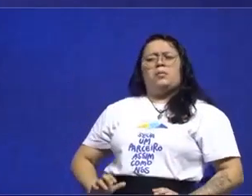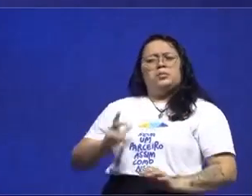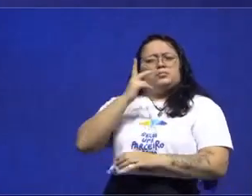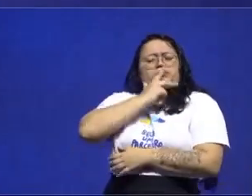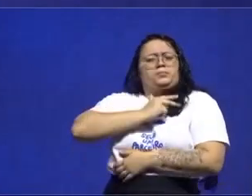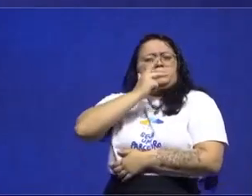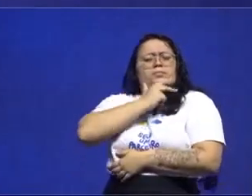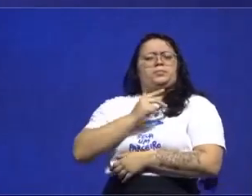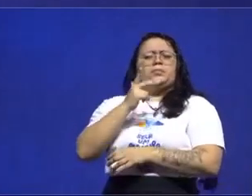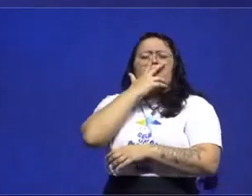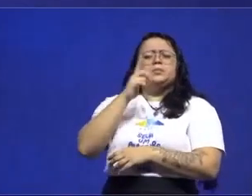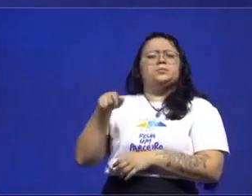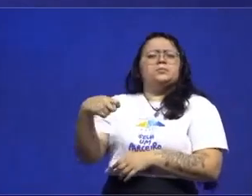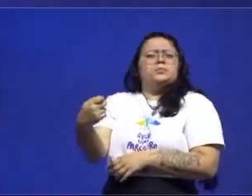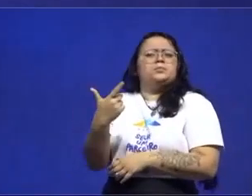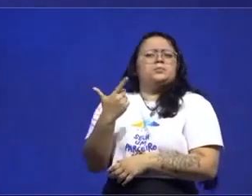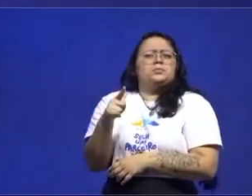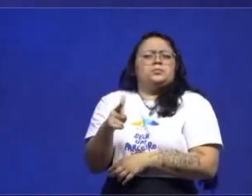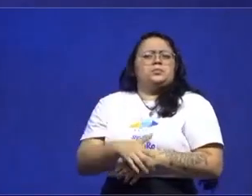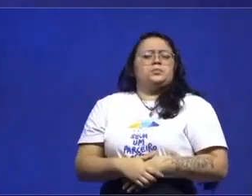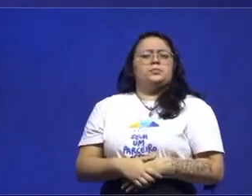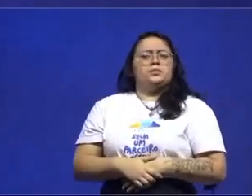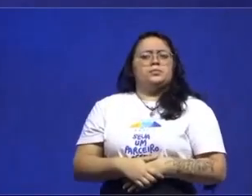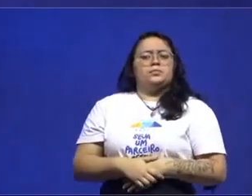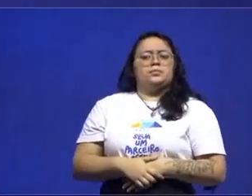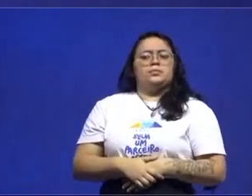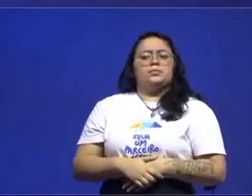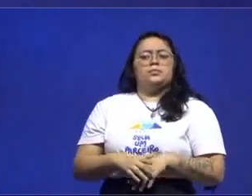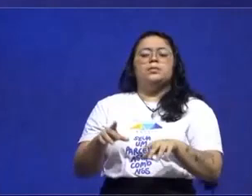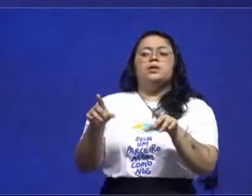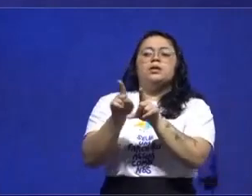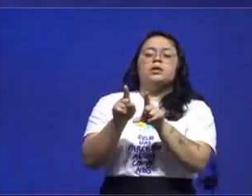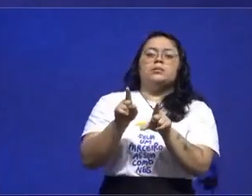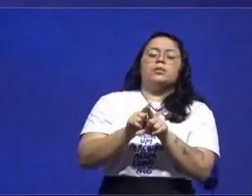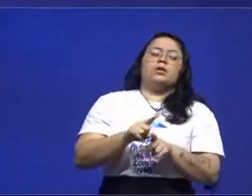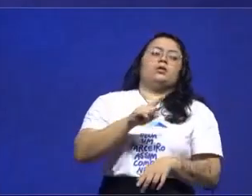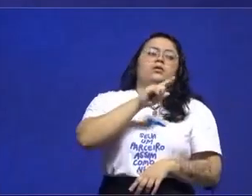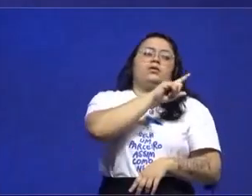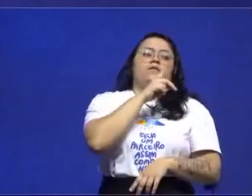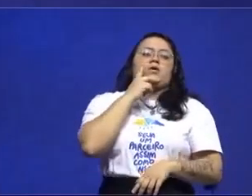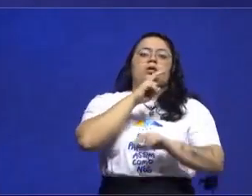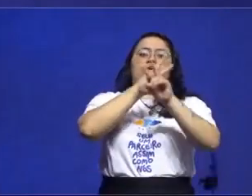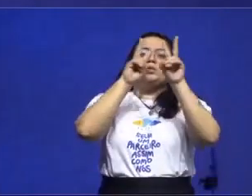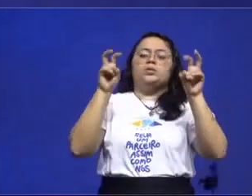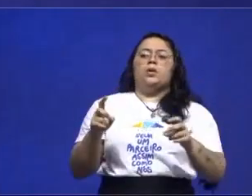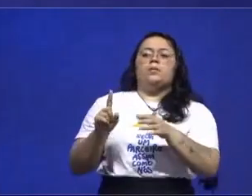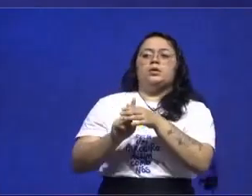real purpose just to stimulate the issue of social isolation up there below a child